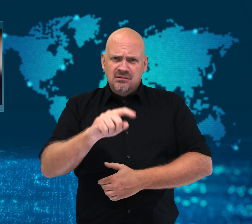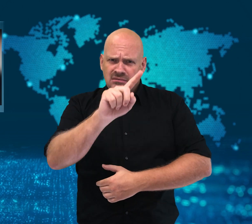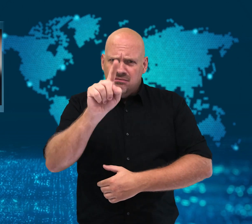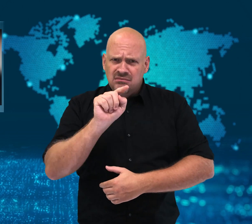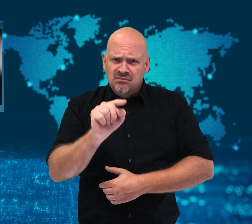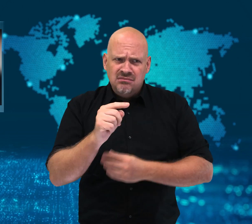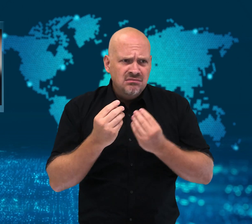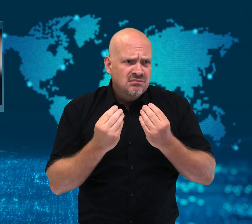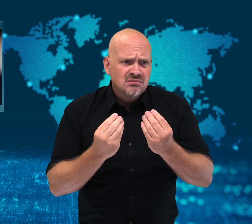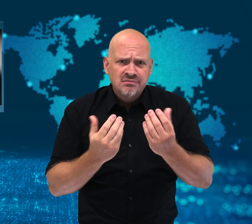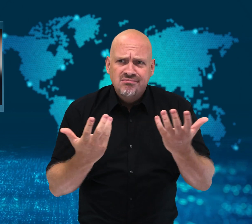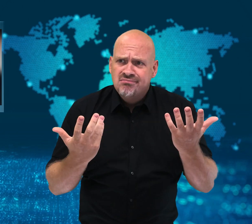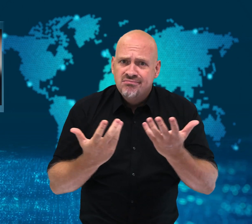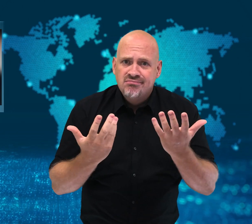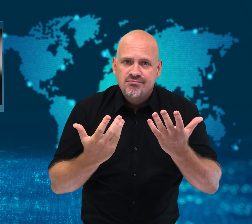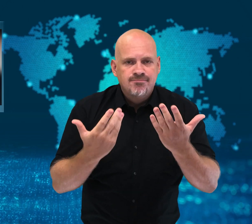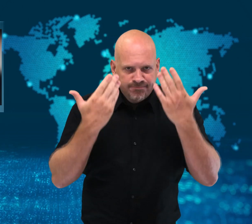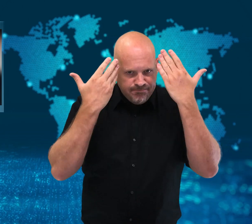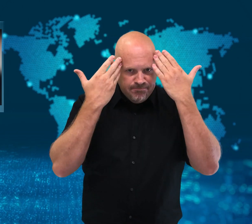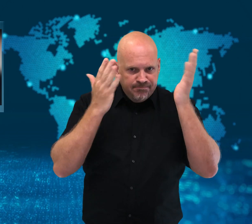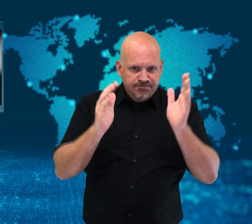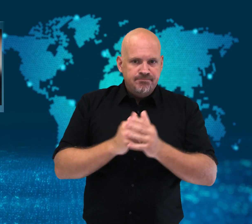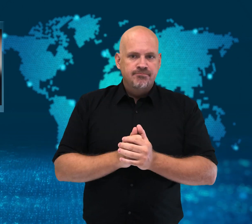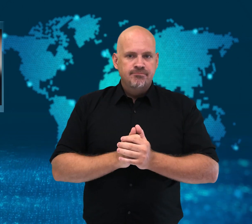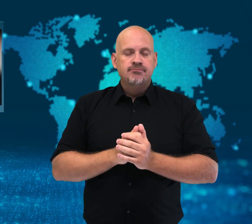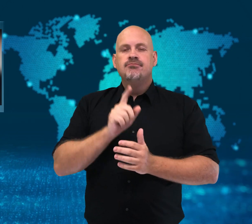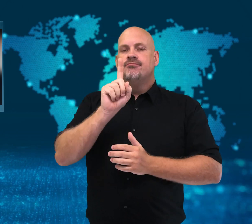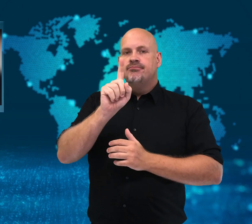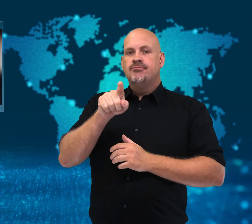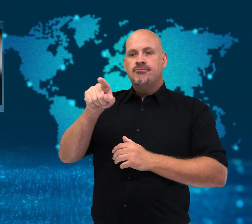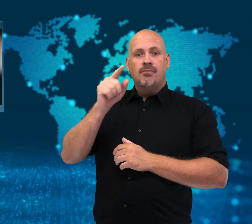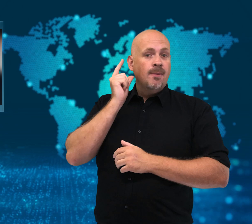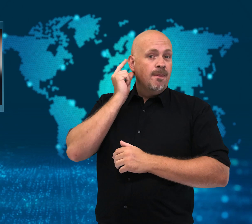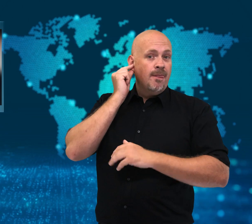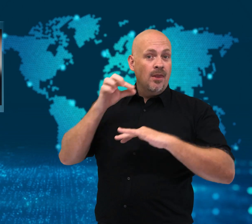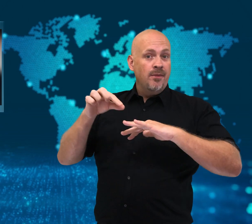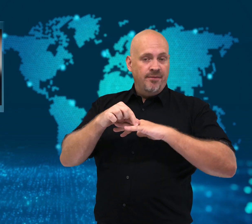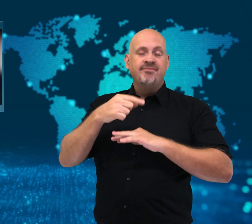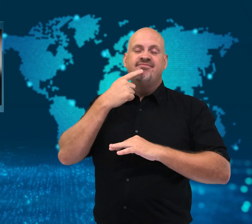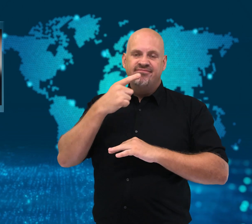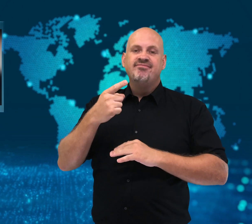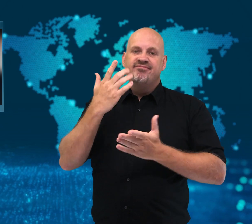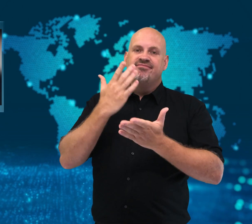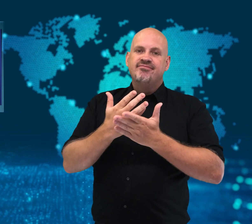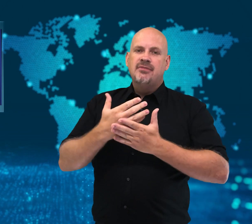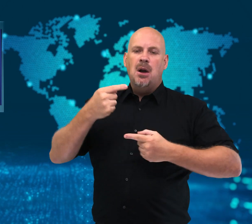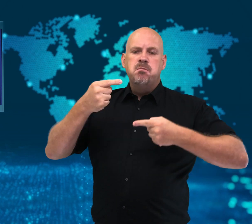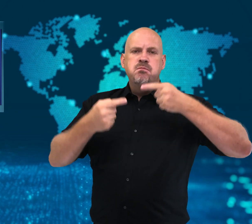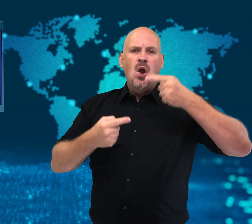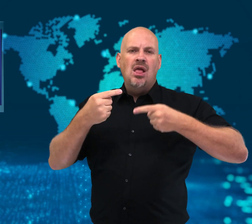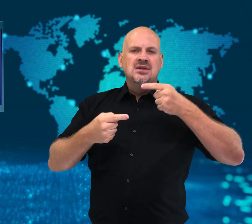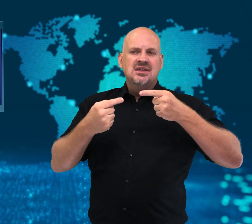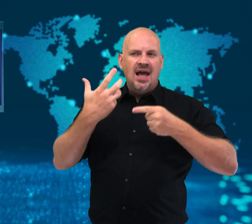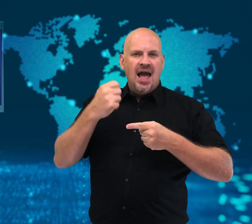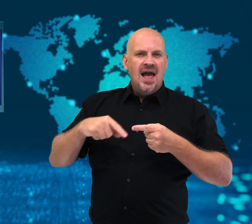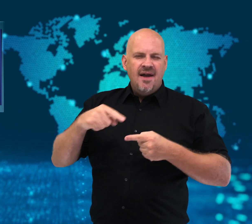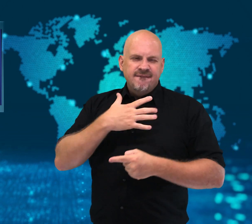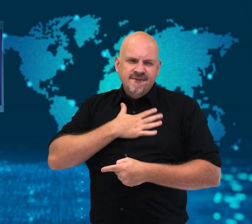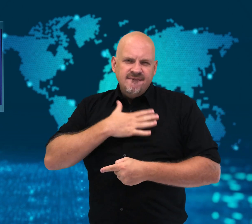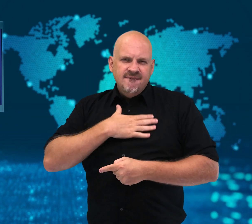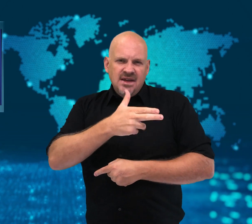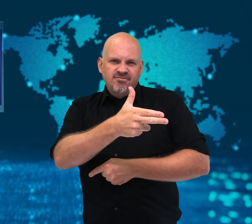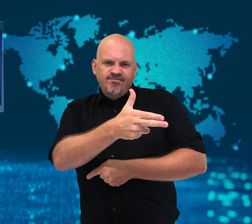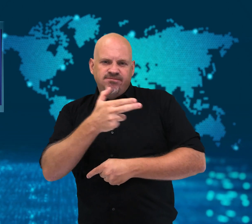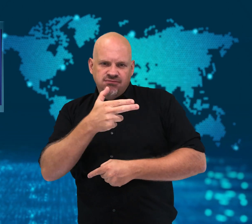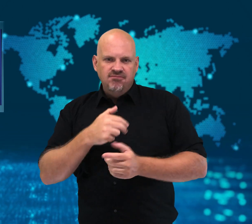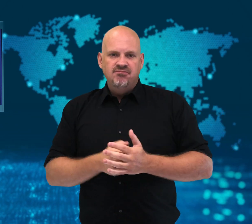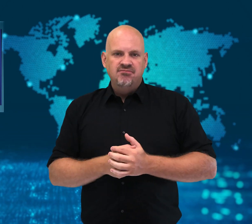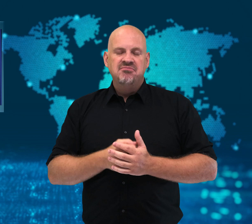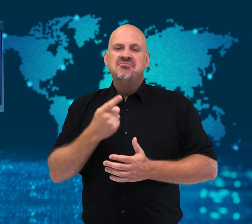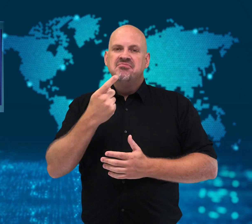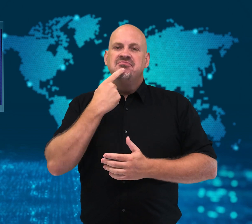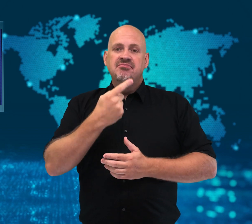but Moise’s wife said her husband was targeted for political reasons.